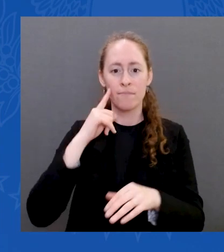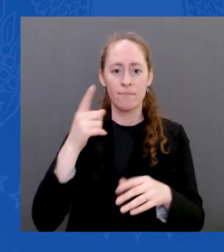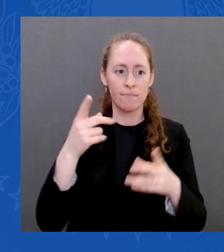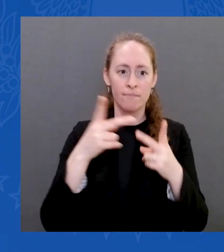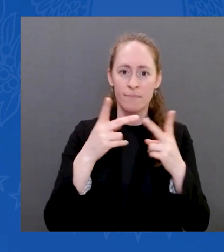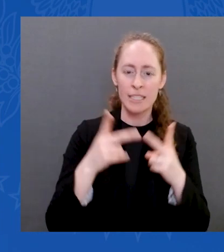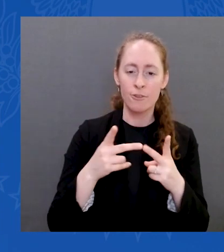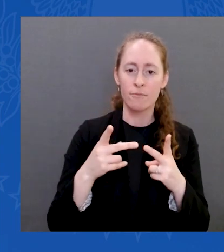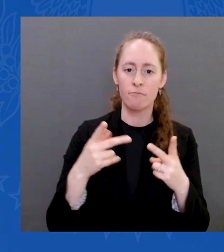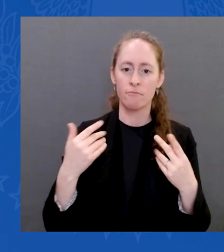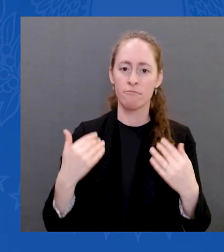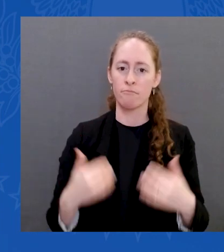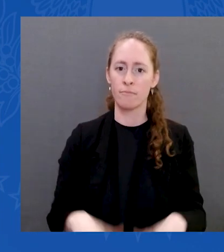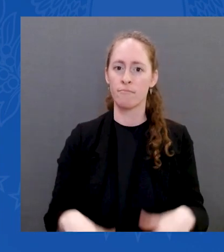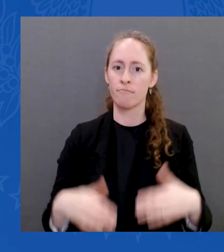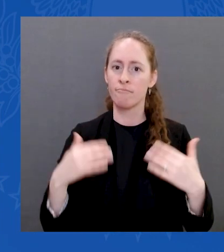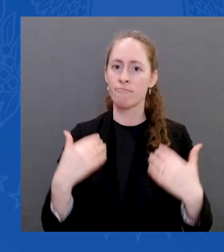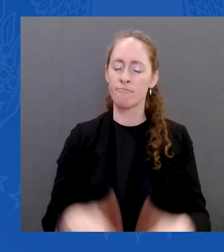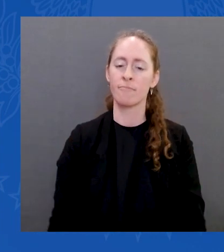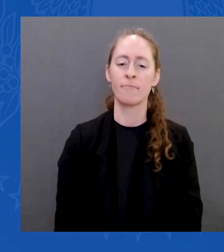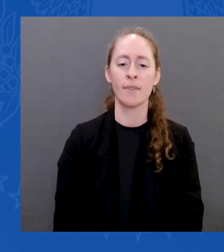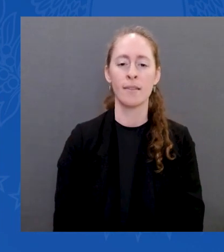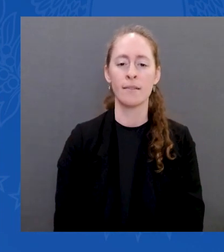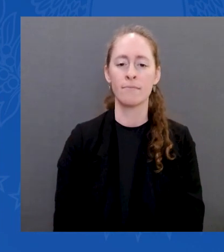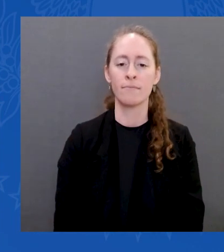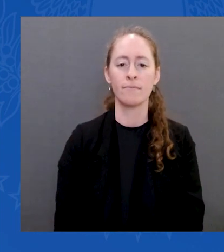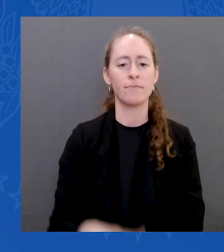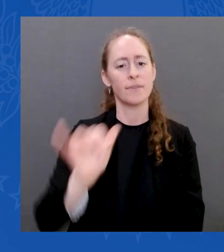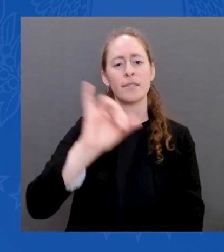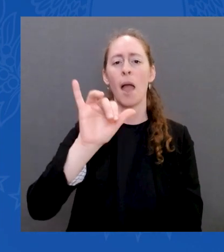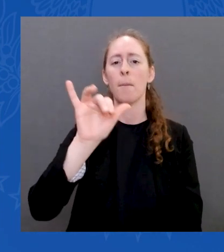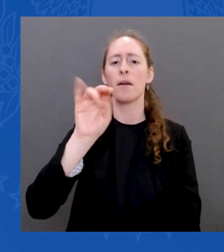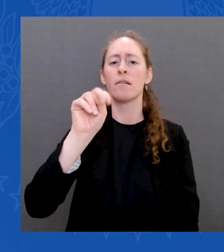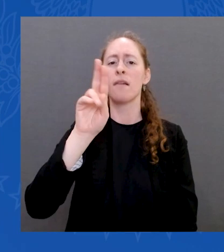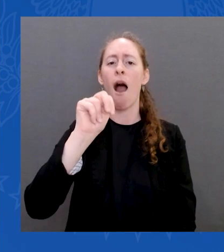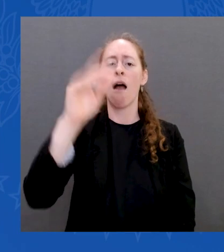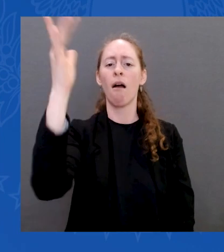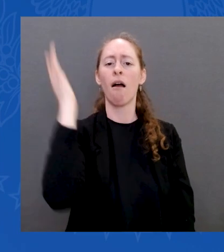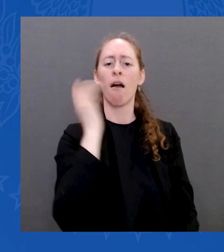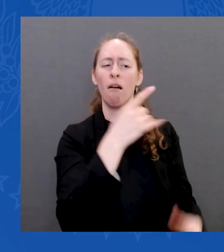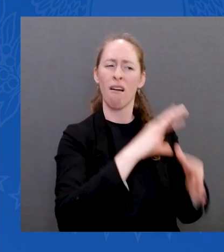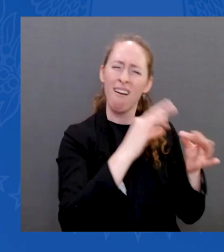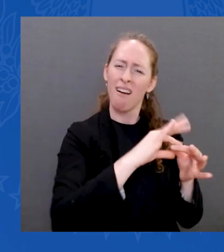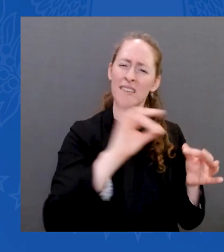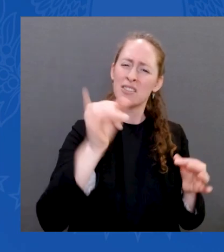"Joey, Joey, you can do this." It gave me the confidence.